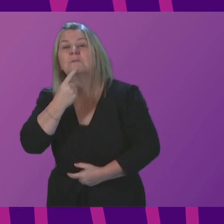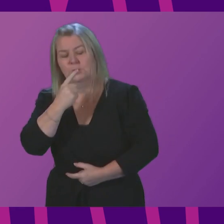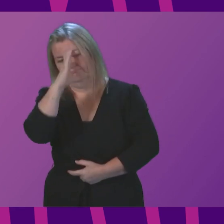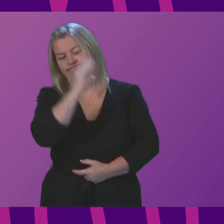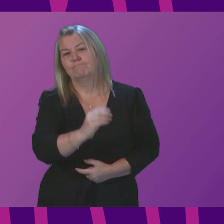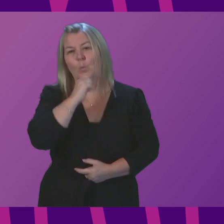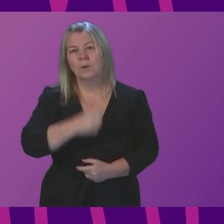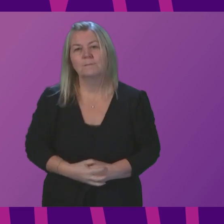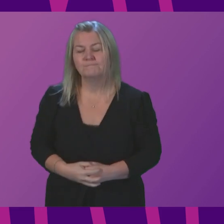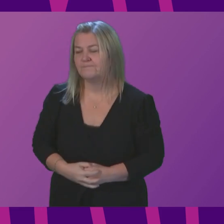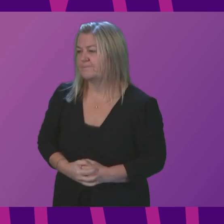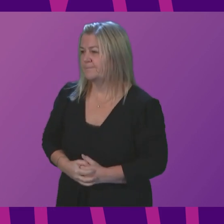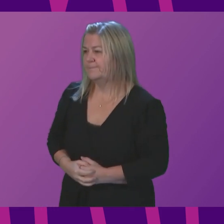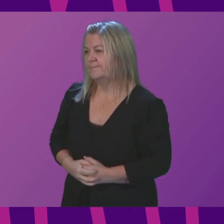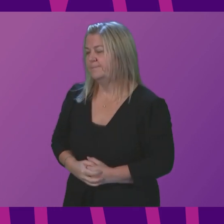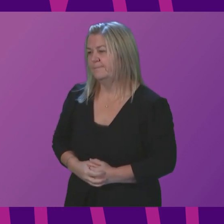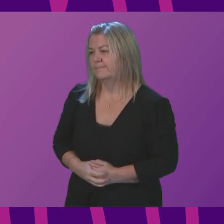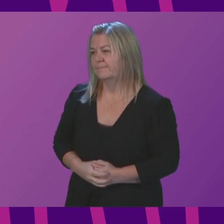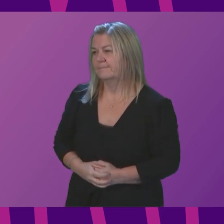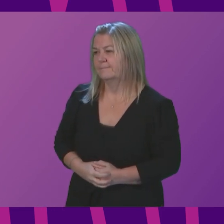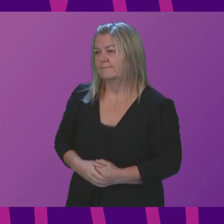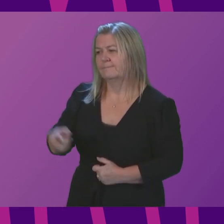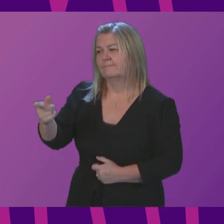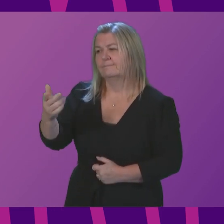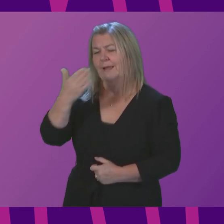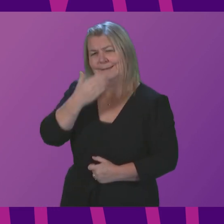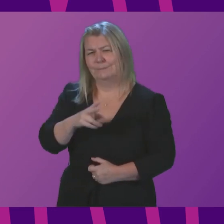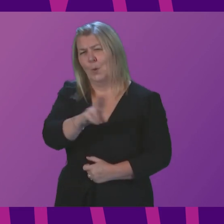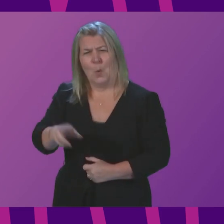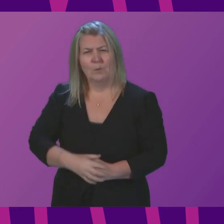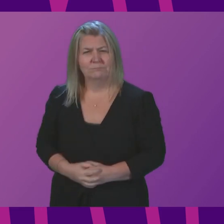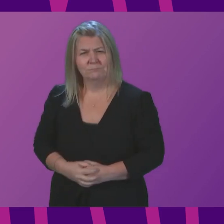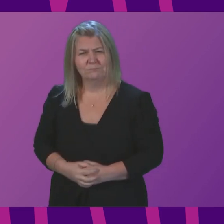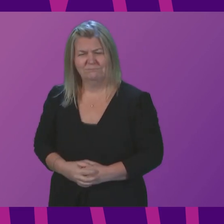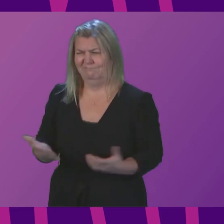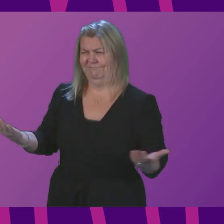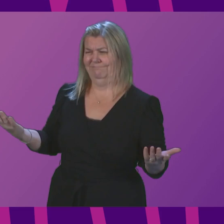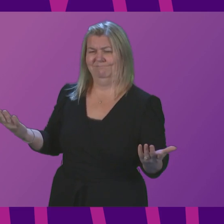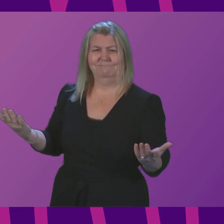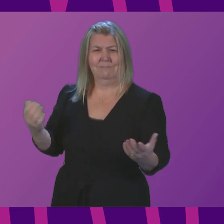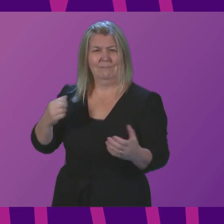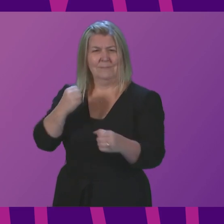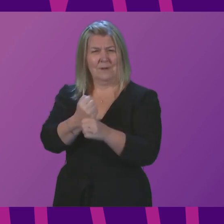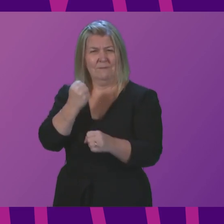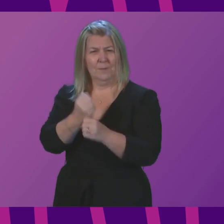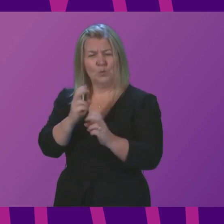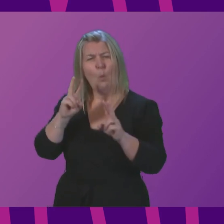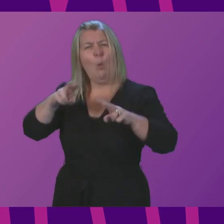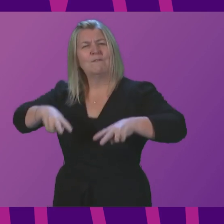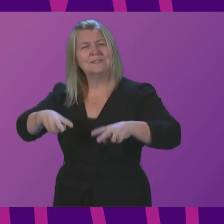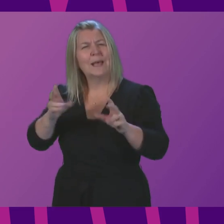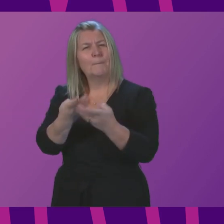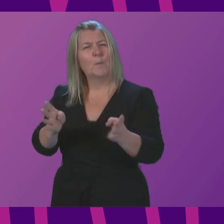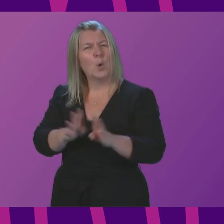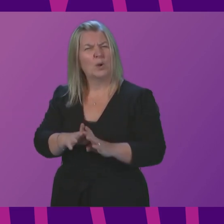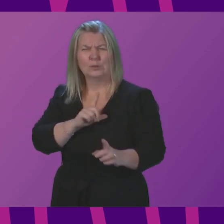That sounds like a no. What is the point of a Scottish Government oversight board? The